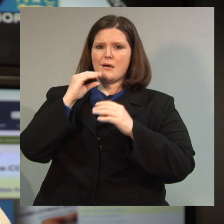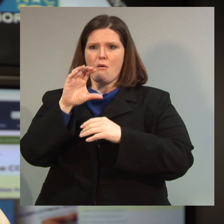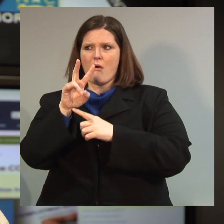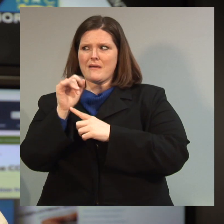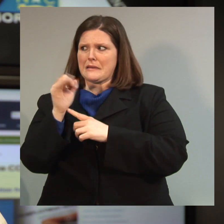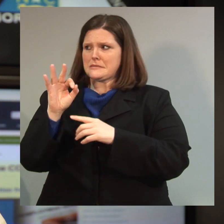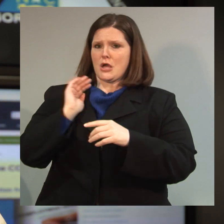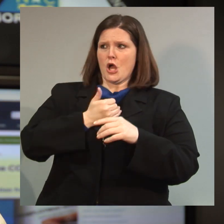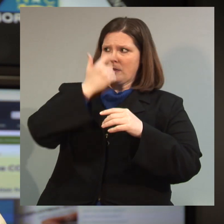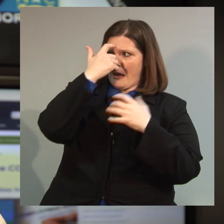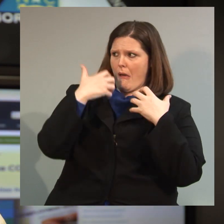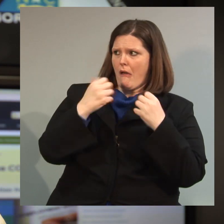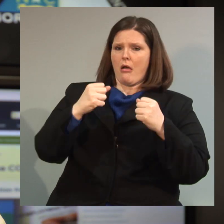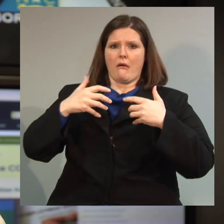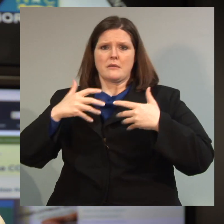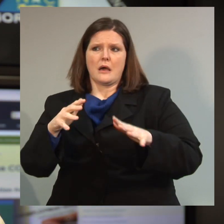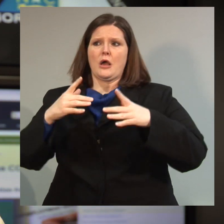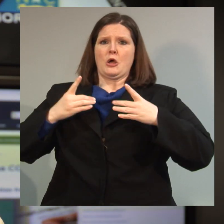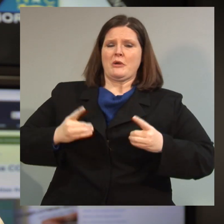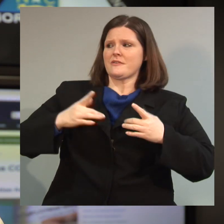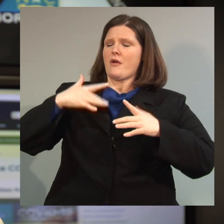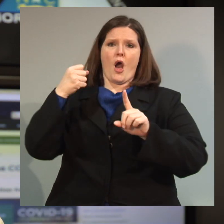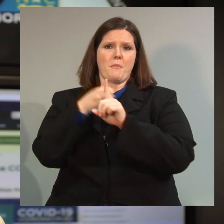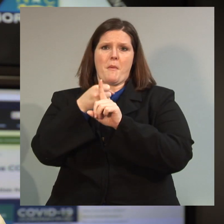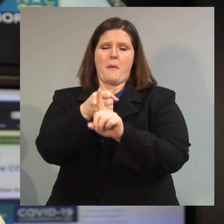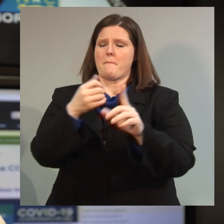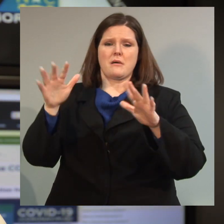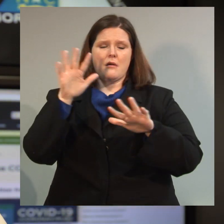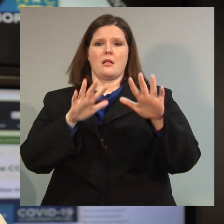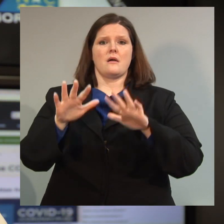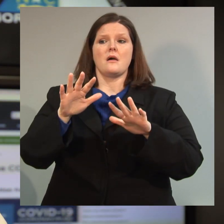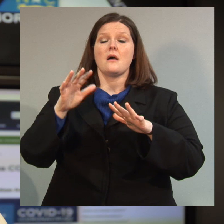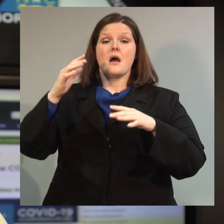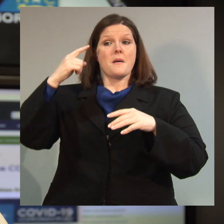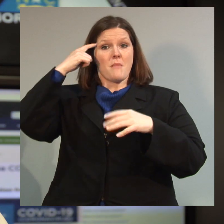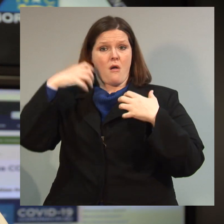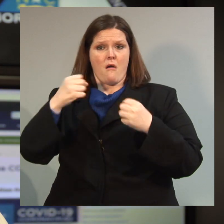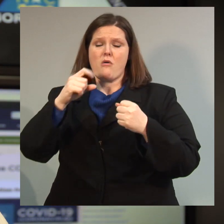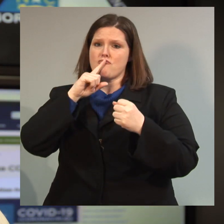and ensuring our system is prepared to respond for the long-haul. Behavioral health is essential to health.